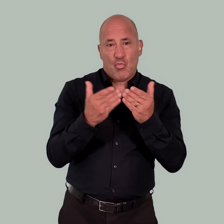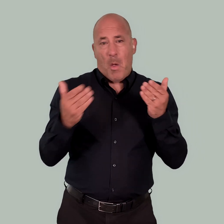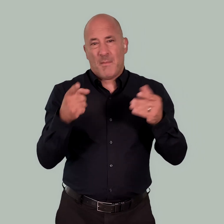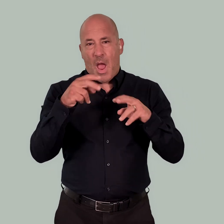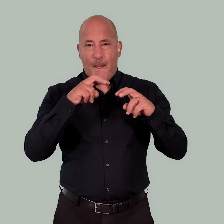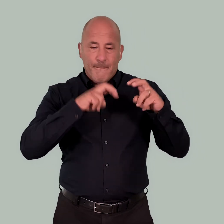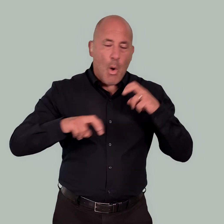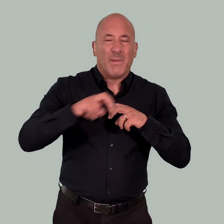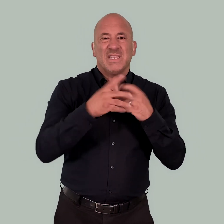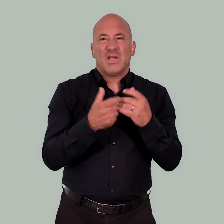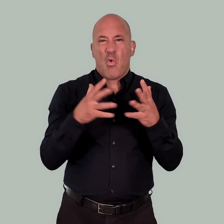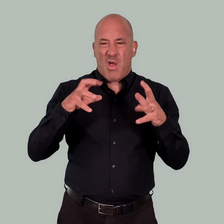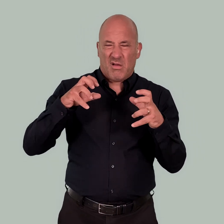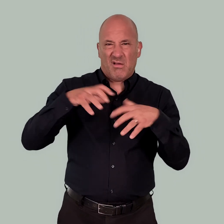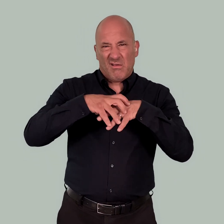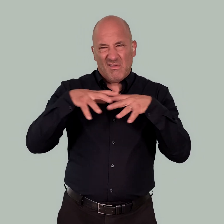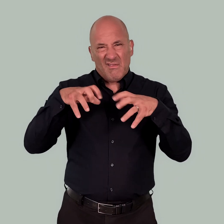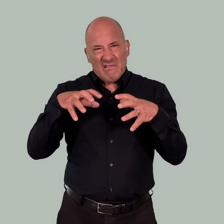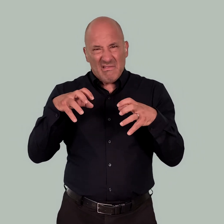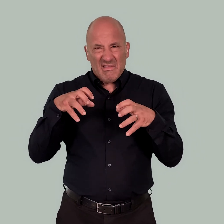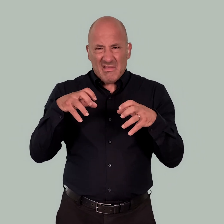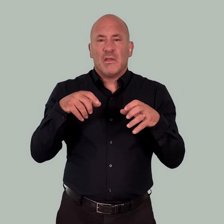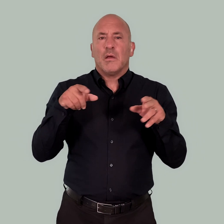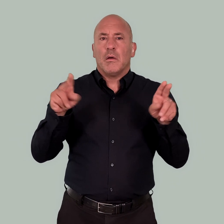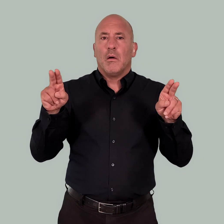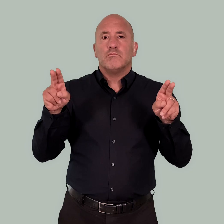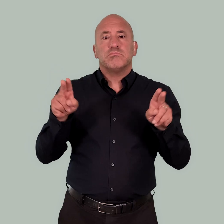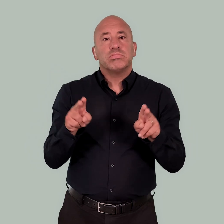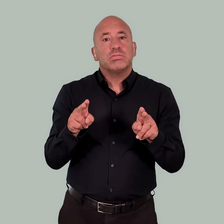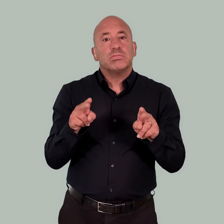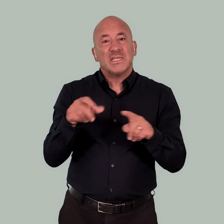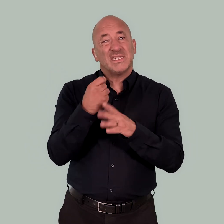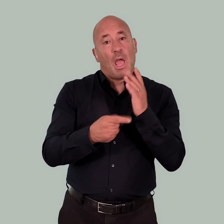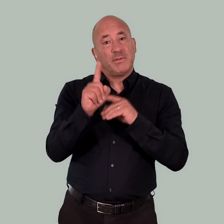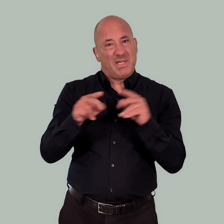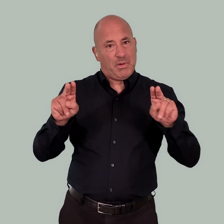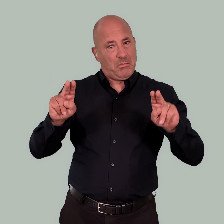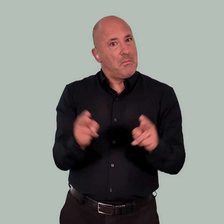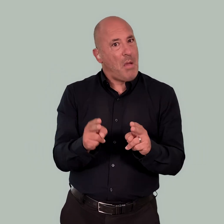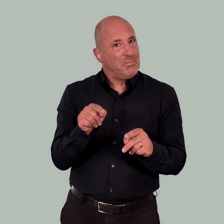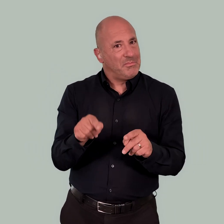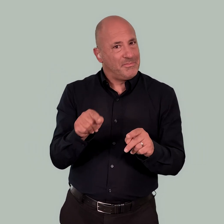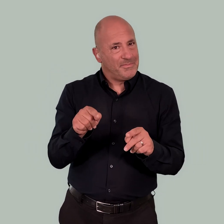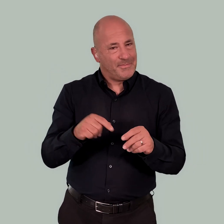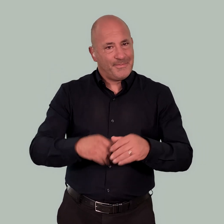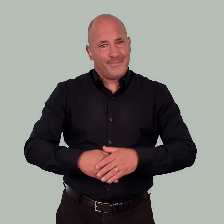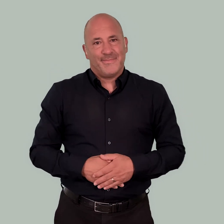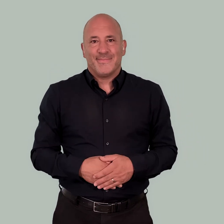In contrast, mobility and dexterity impairments have shown a decrease in significance among disabled people.